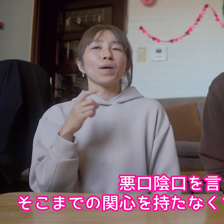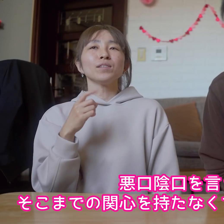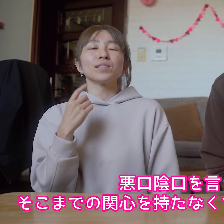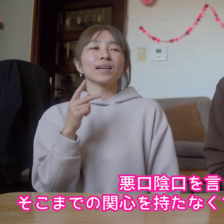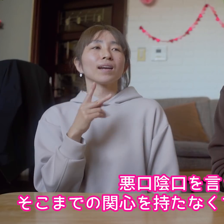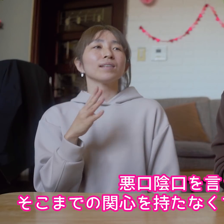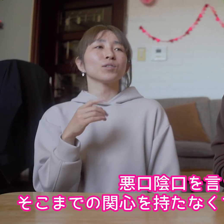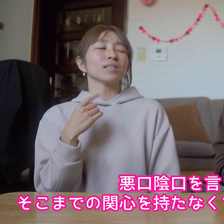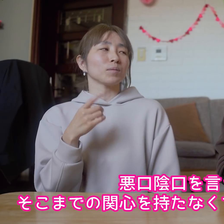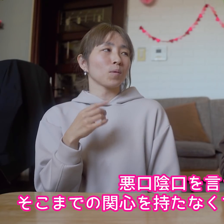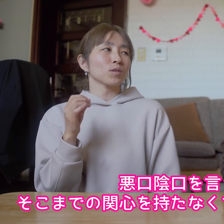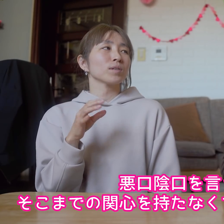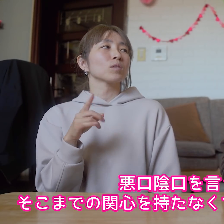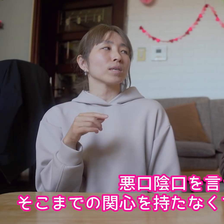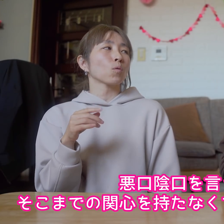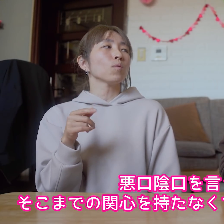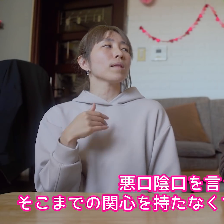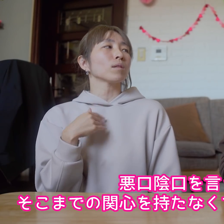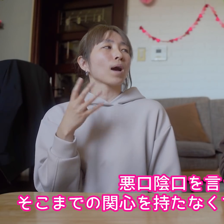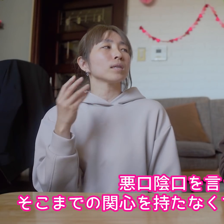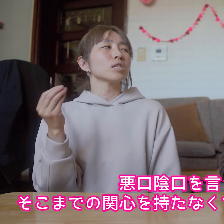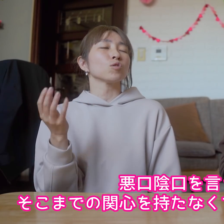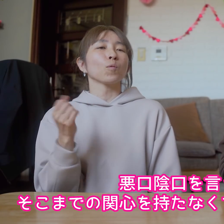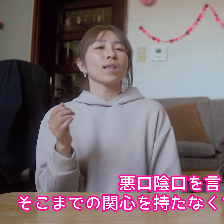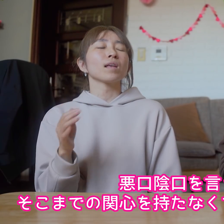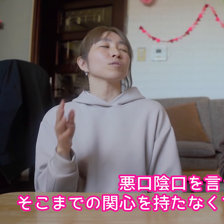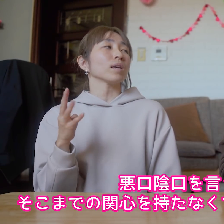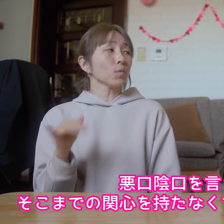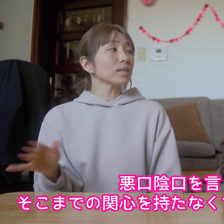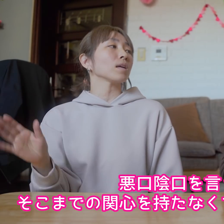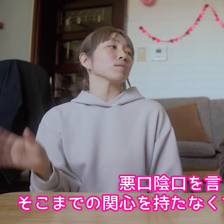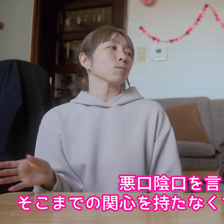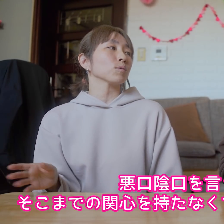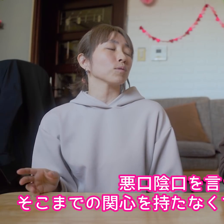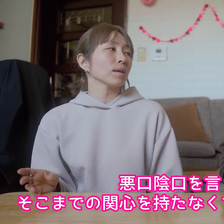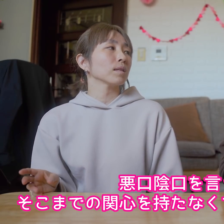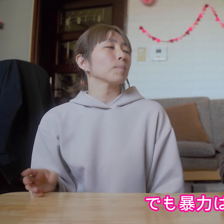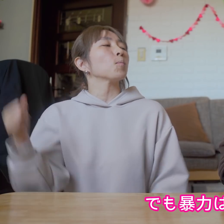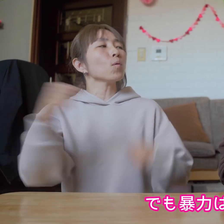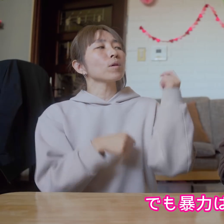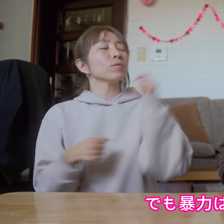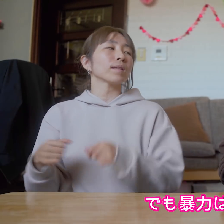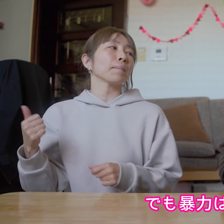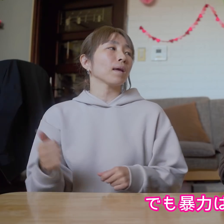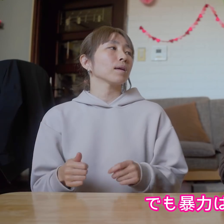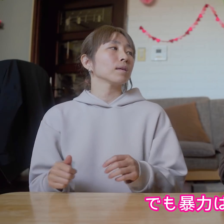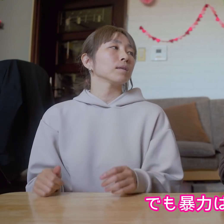You don't have to pay that much attention to people who swear and talk behind your back. But violence is not accepted.